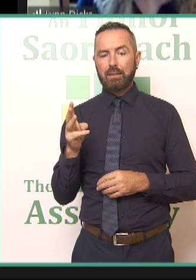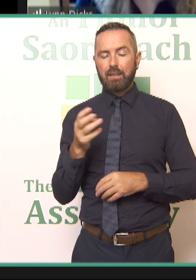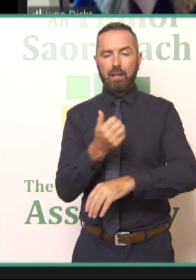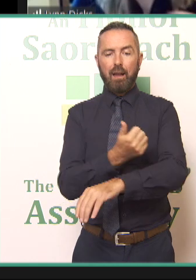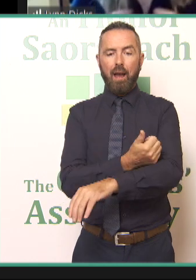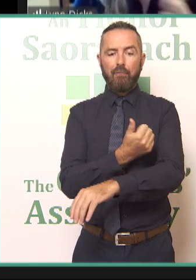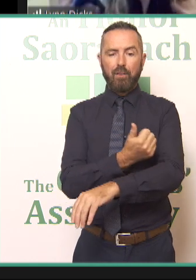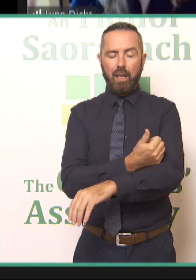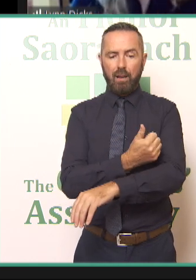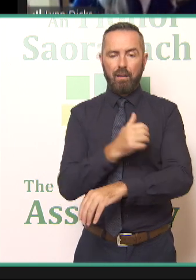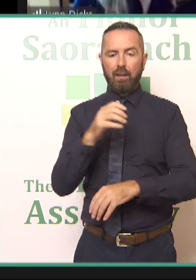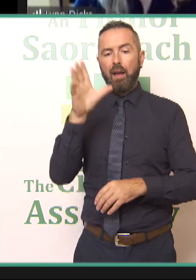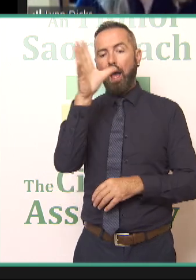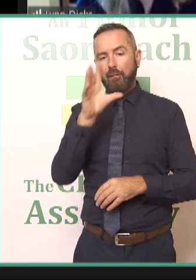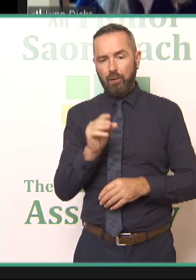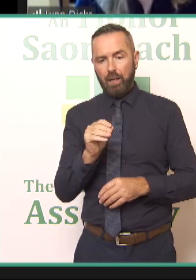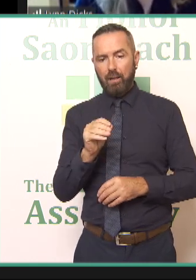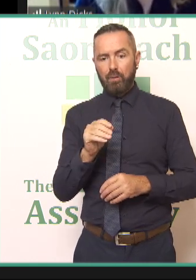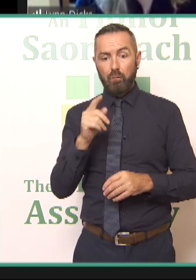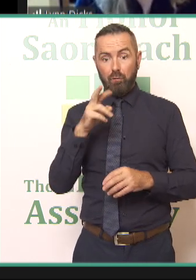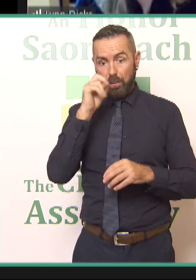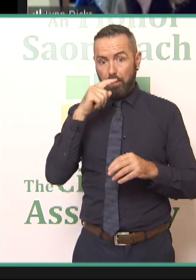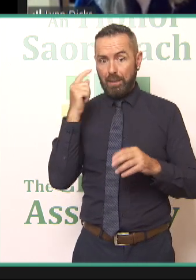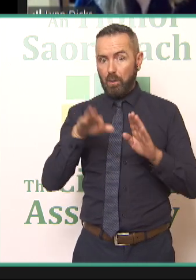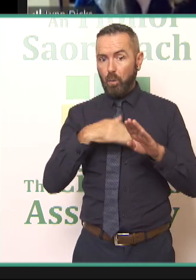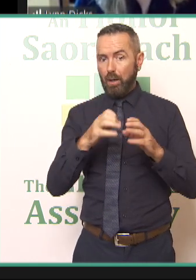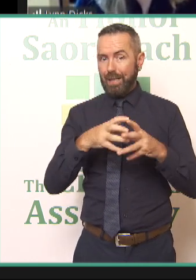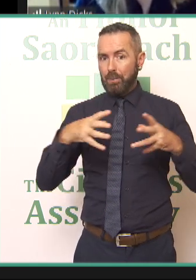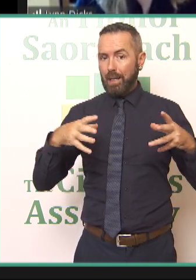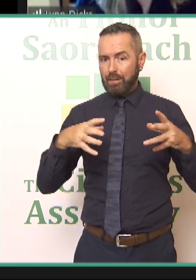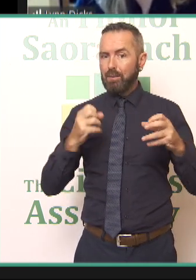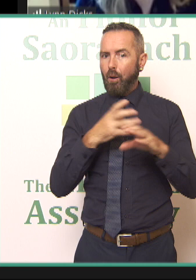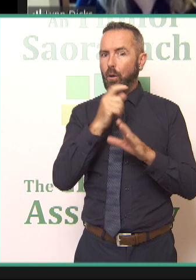uh where I said agriculture was expanding in the world you're buying food from those places